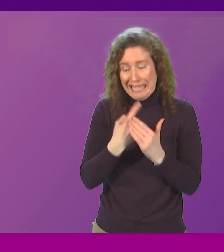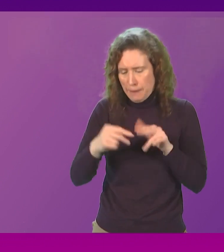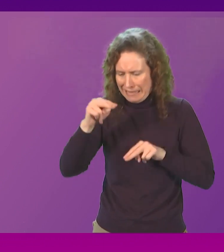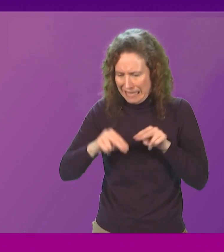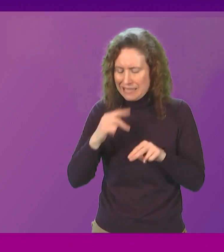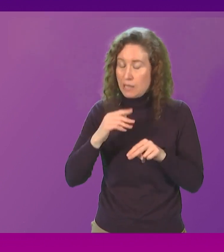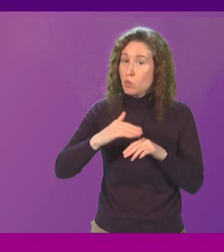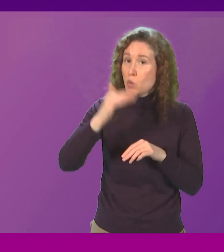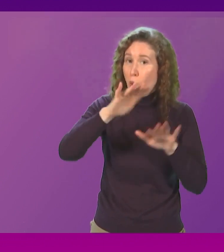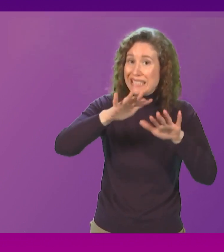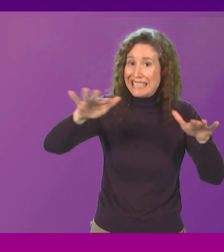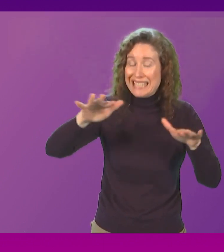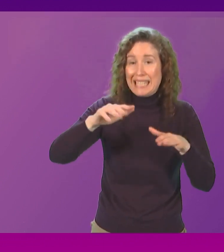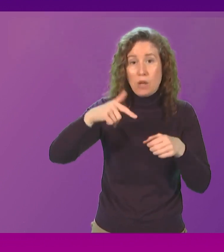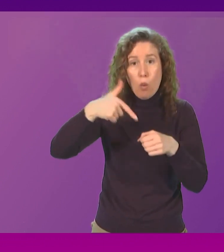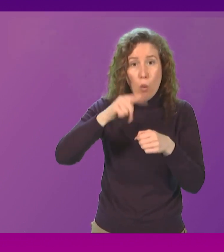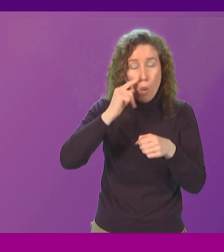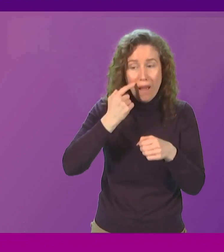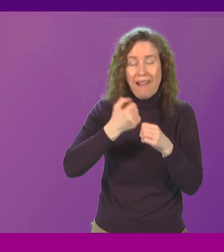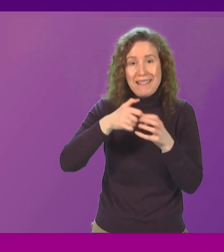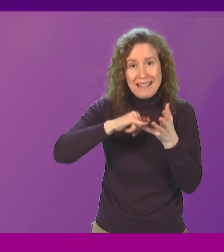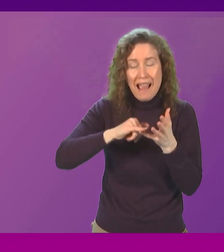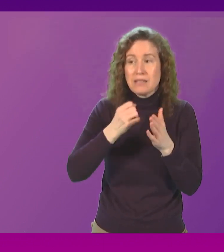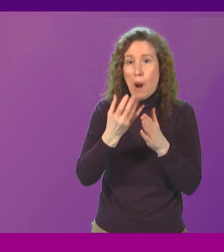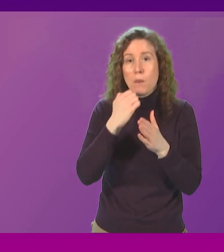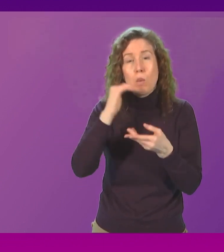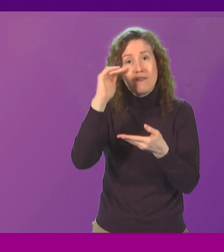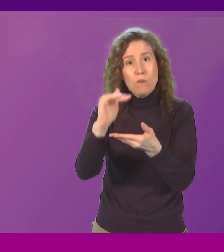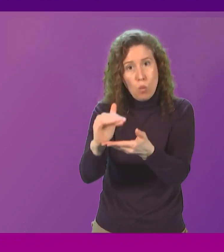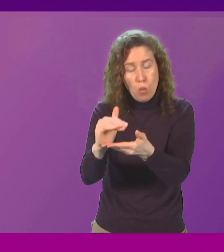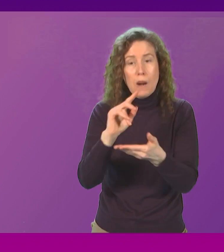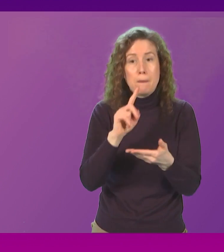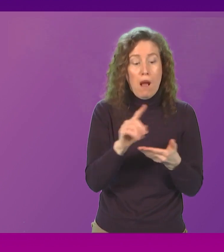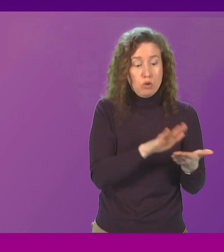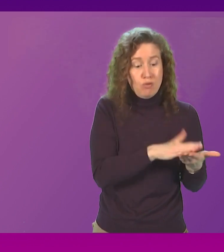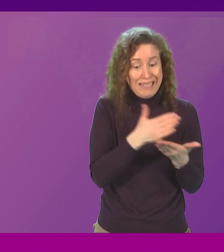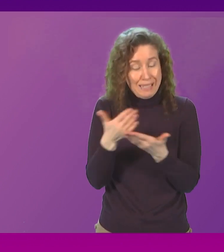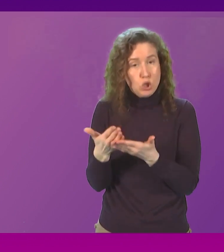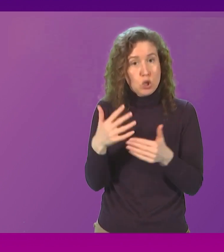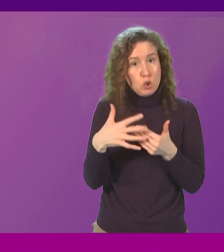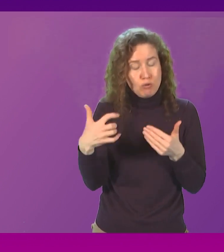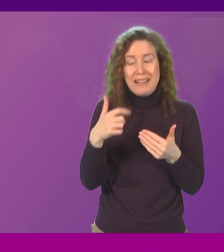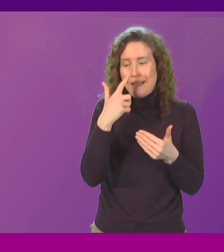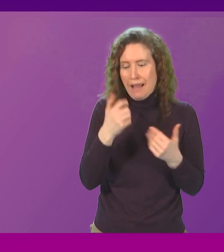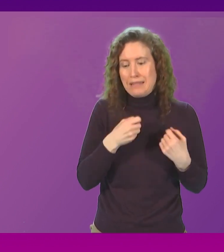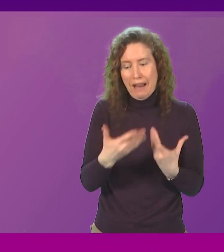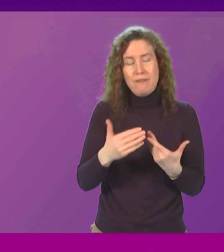Sea oil and gas output will continue to fall, while a just transition can deliver an increase in jobs in the years ahead.